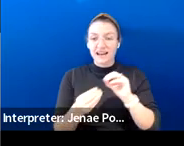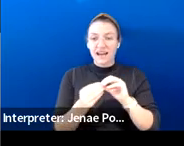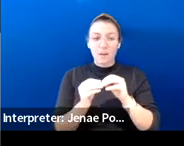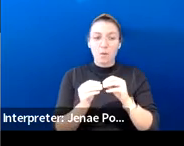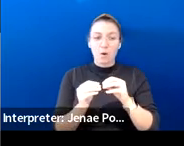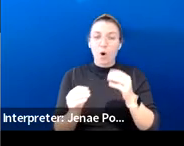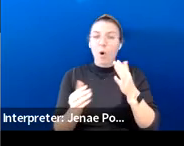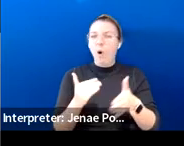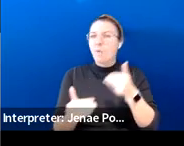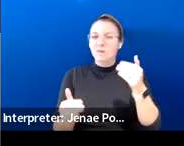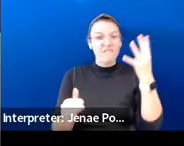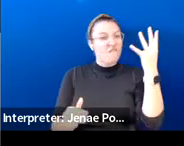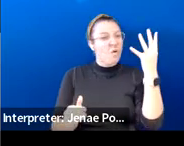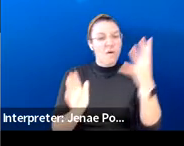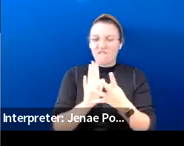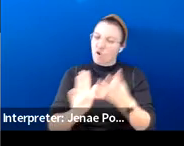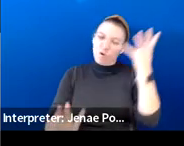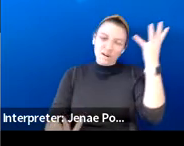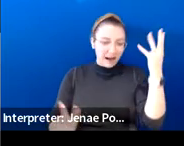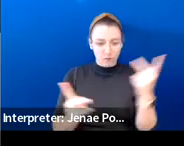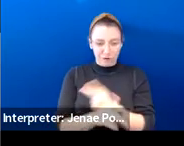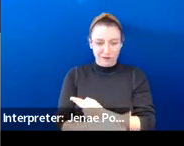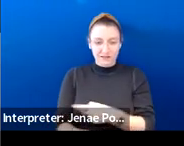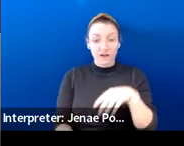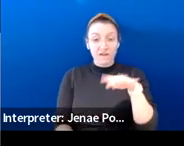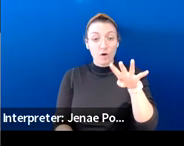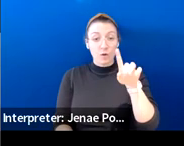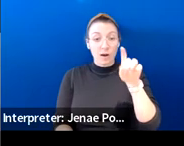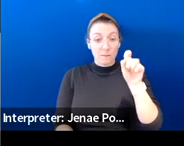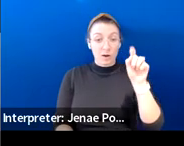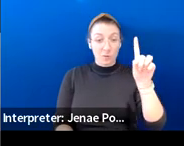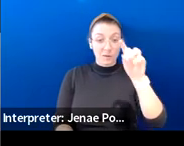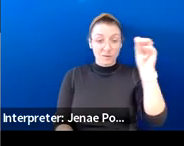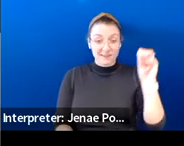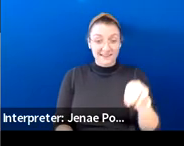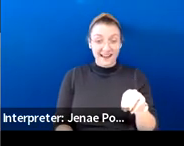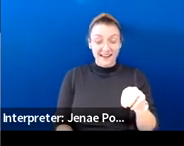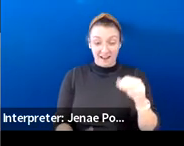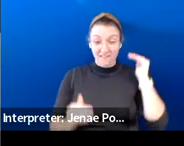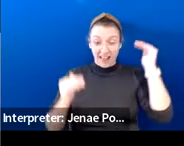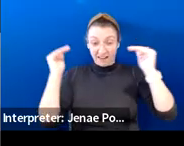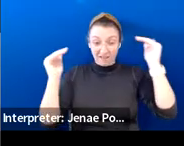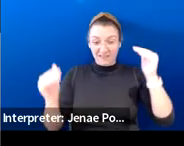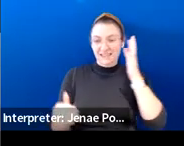And you're looking now at 41.1% of adults who now experienced some type of anxiety disorder depressive disorder